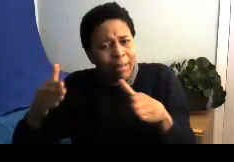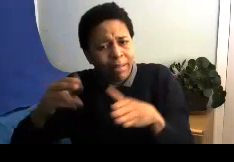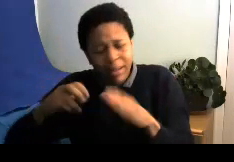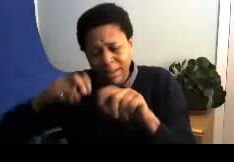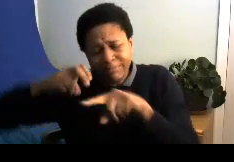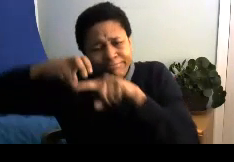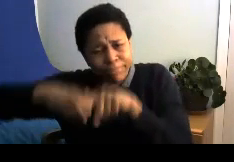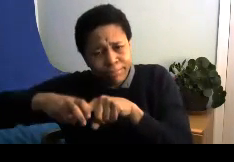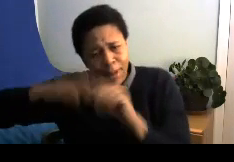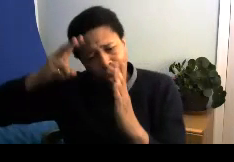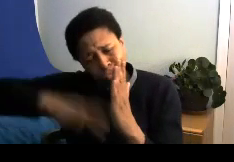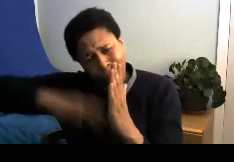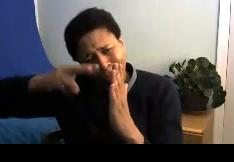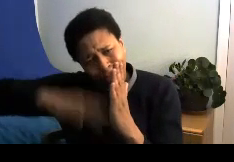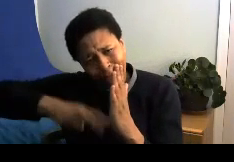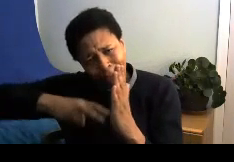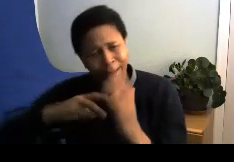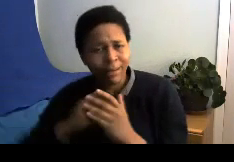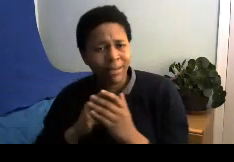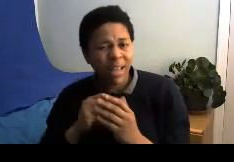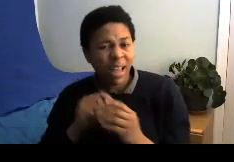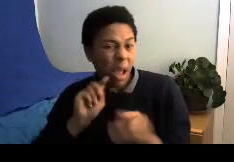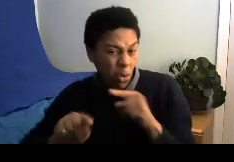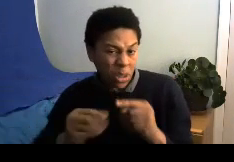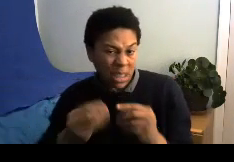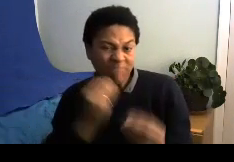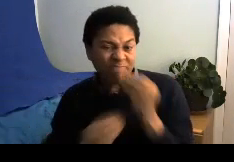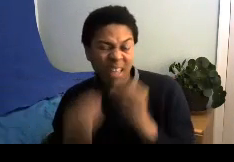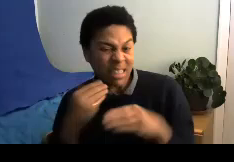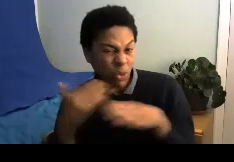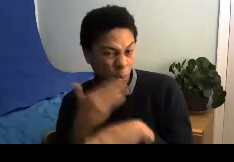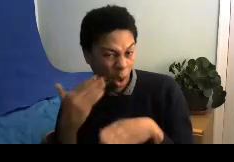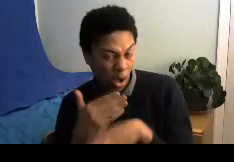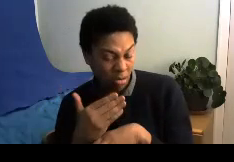Carlton Street after working a breakfast shift, a car stopped